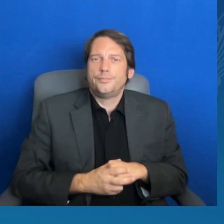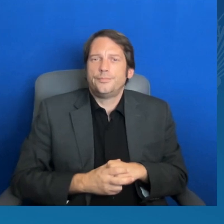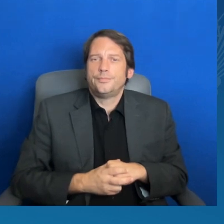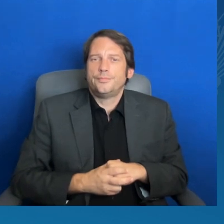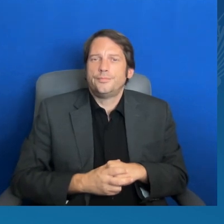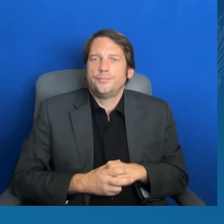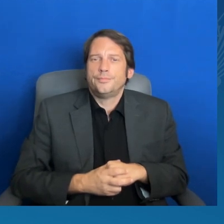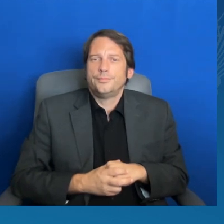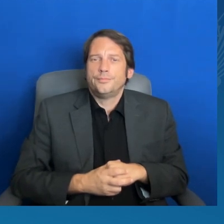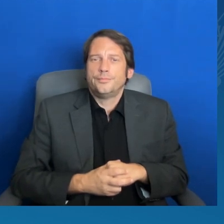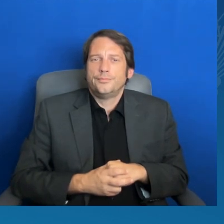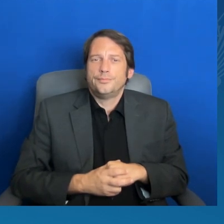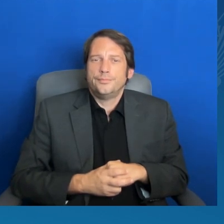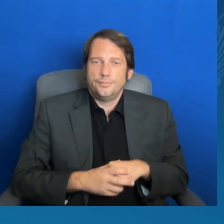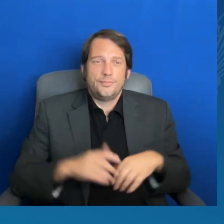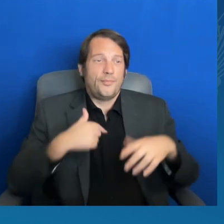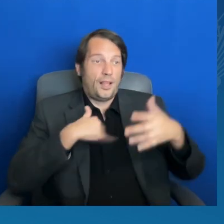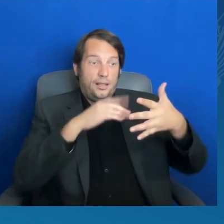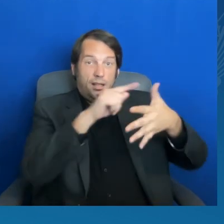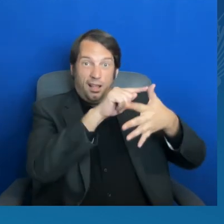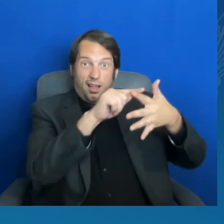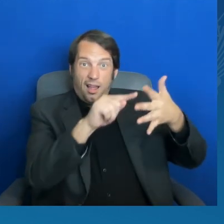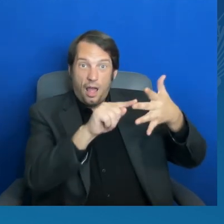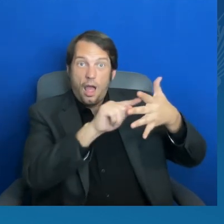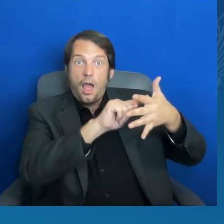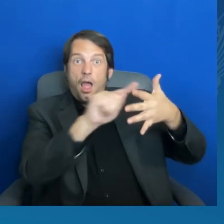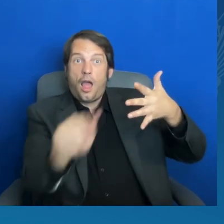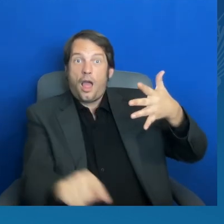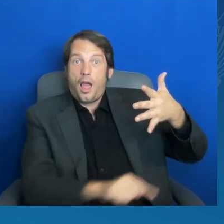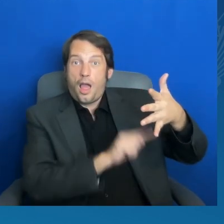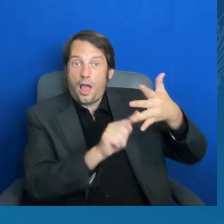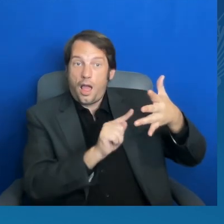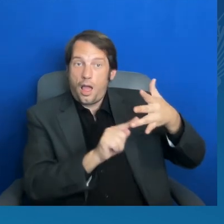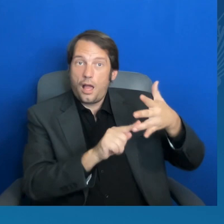Ms. Ferrell-Zabala: Please, say it. Say it. Say it.